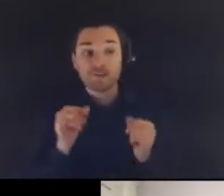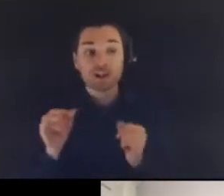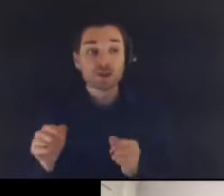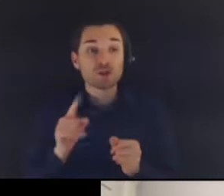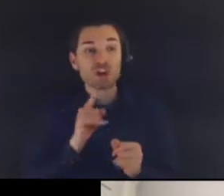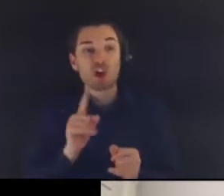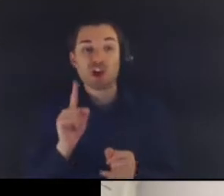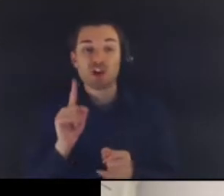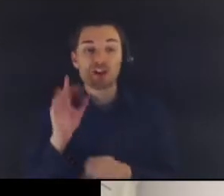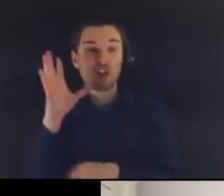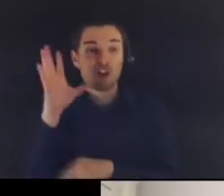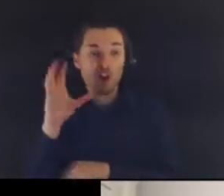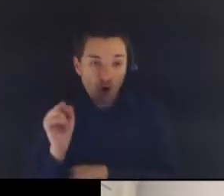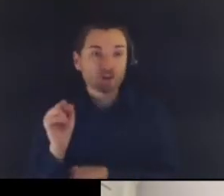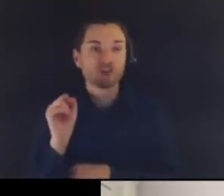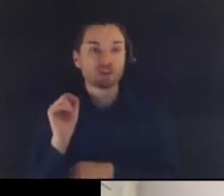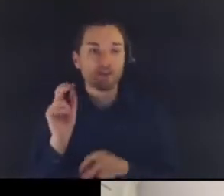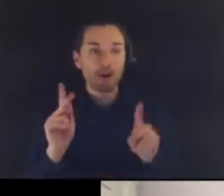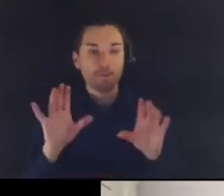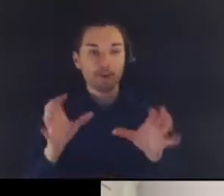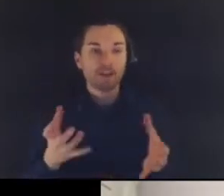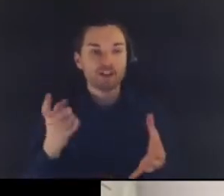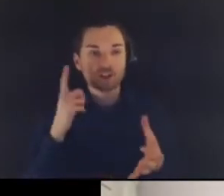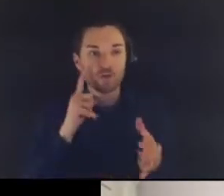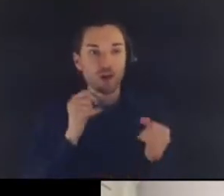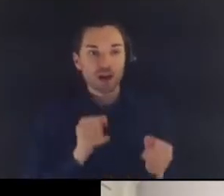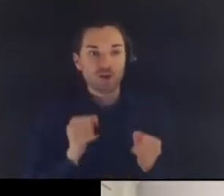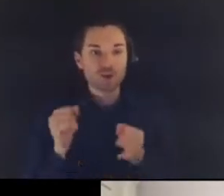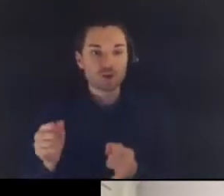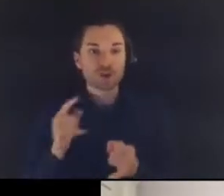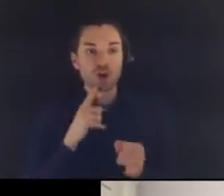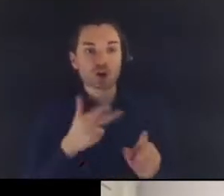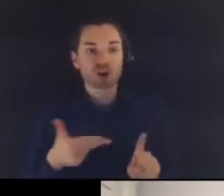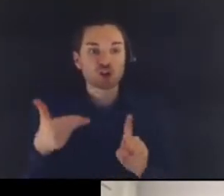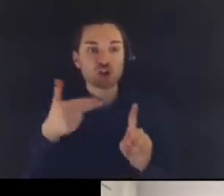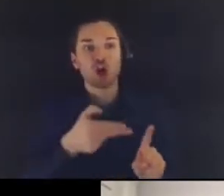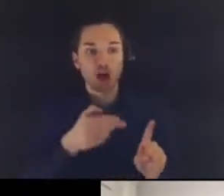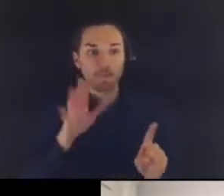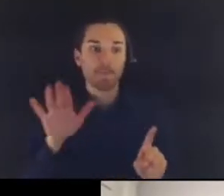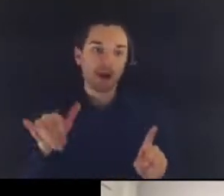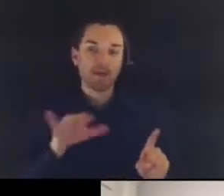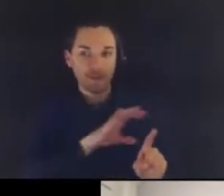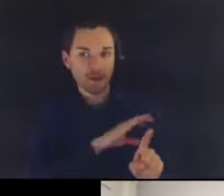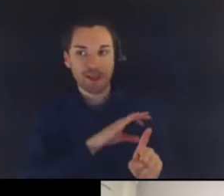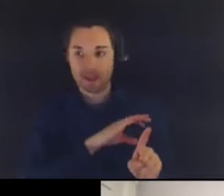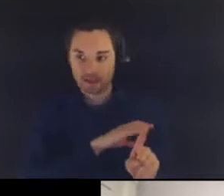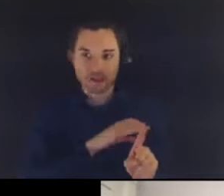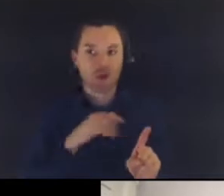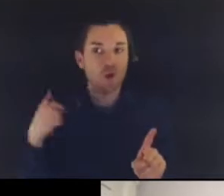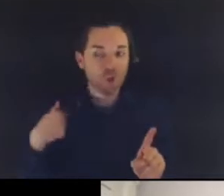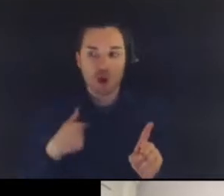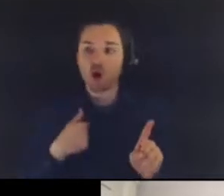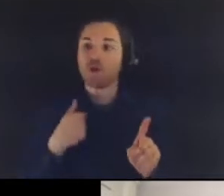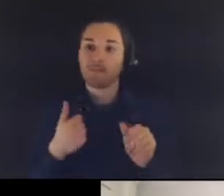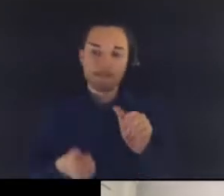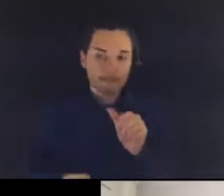populations of individuals who are shot by police. We are the biggest victims of police